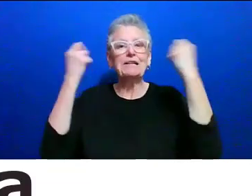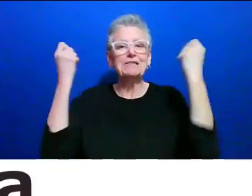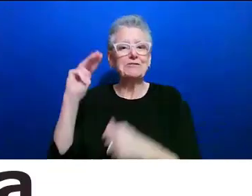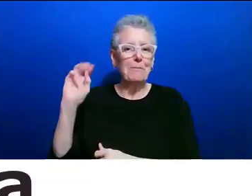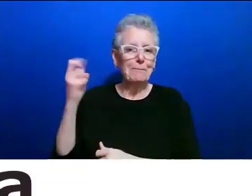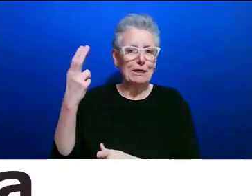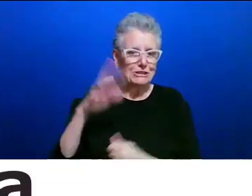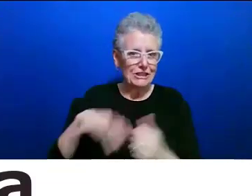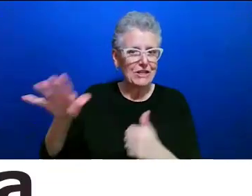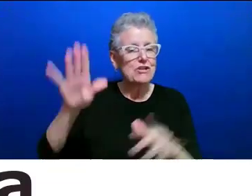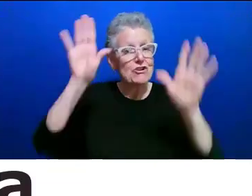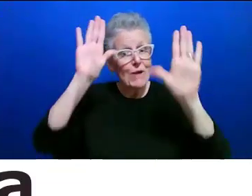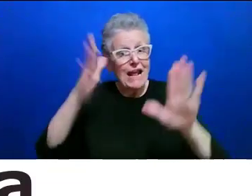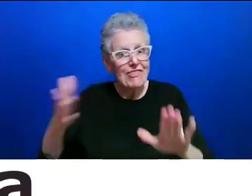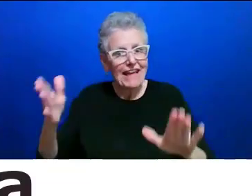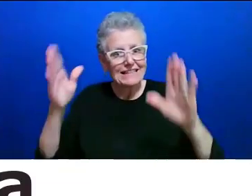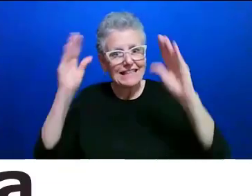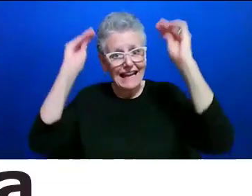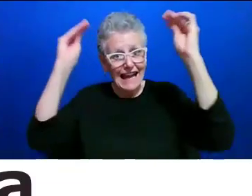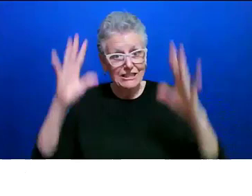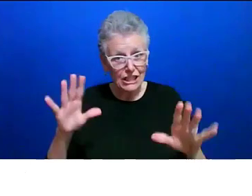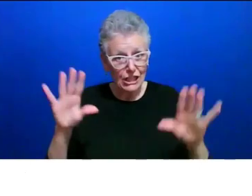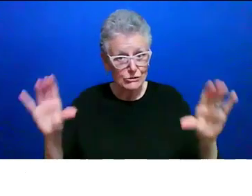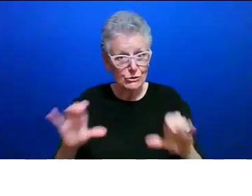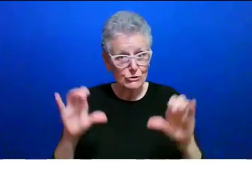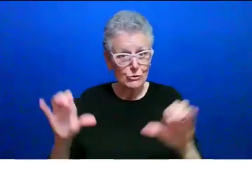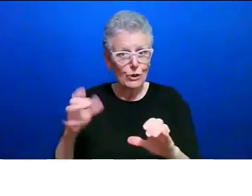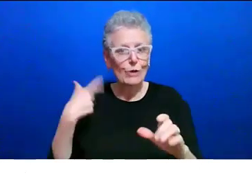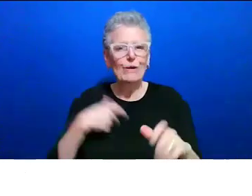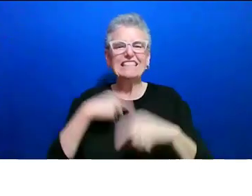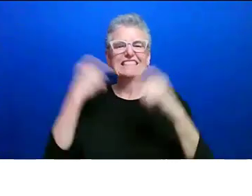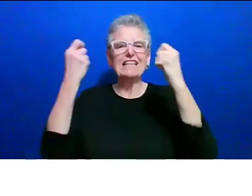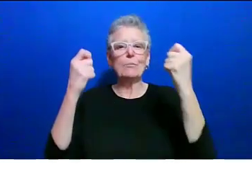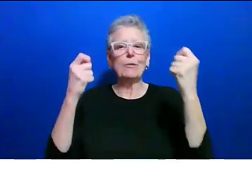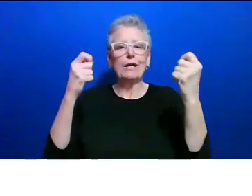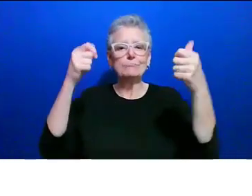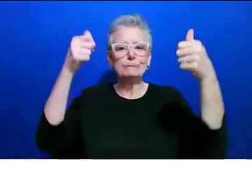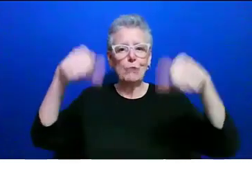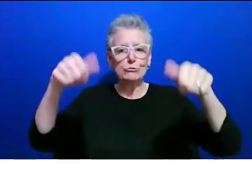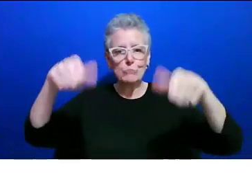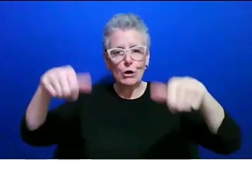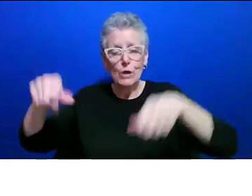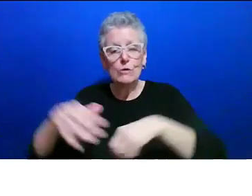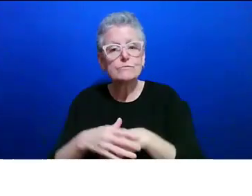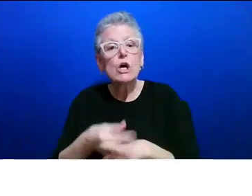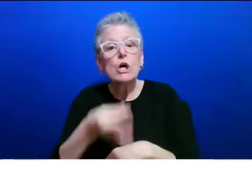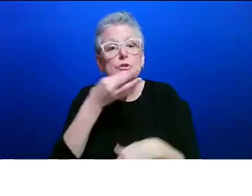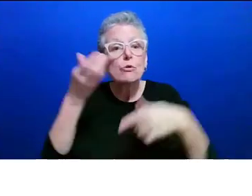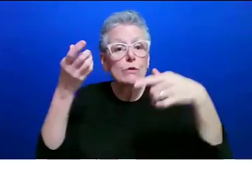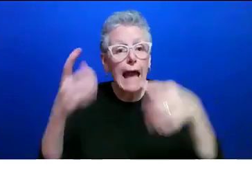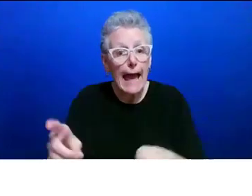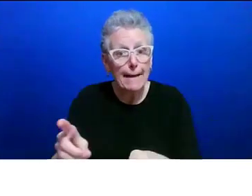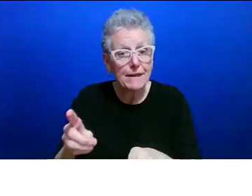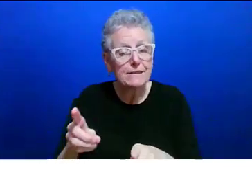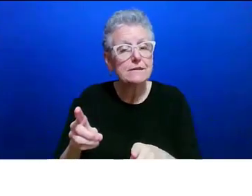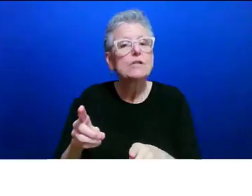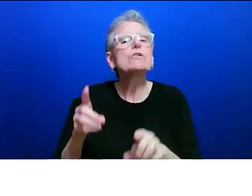that educators are doing. So some upcoming events. You can always find us at statewide events.